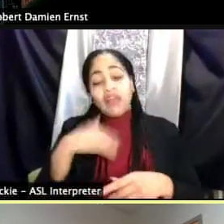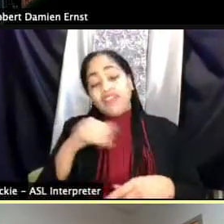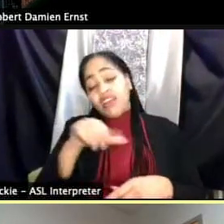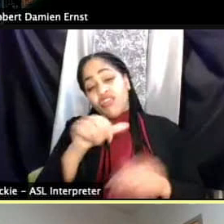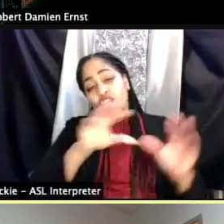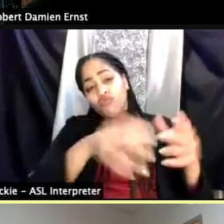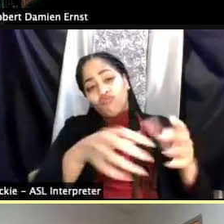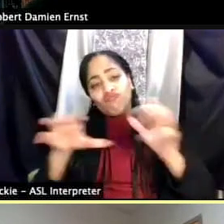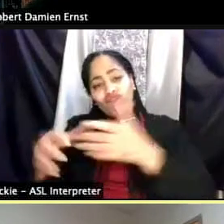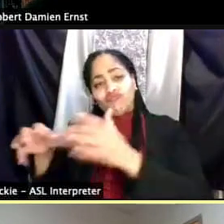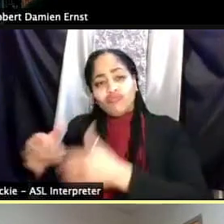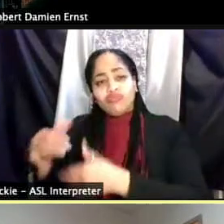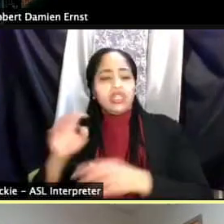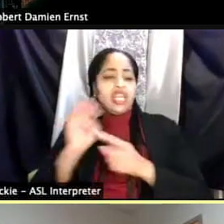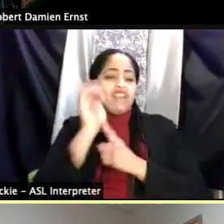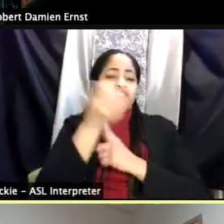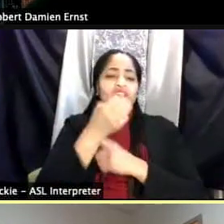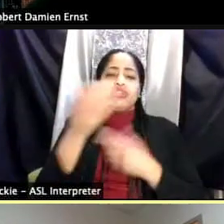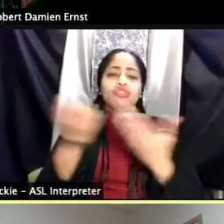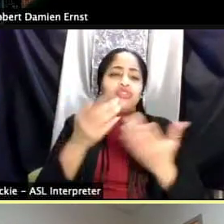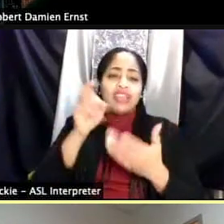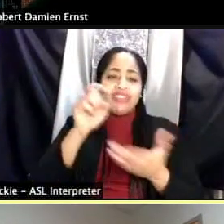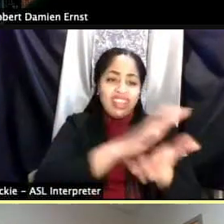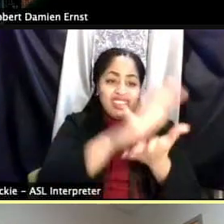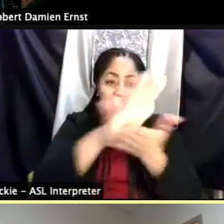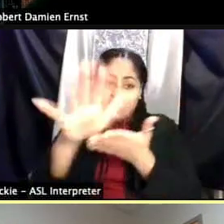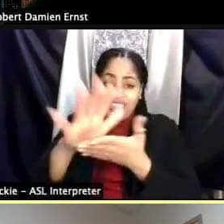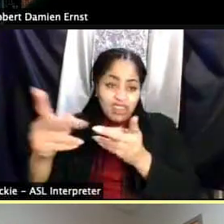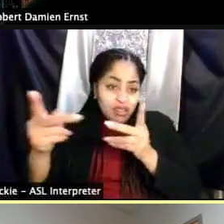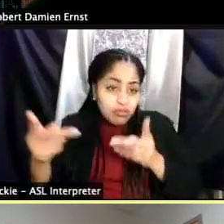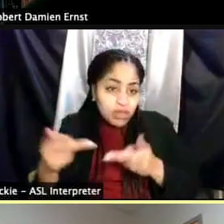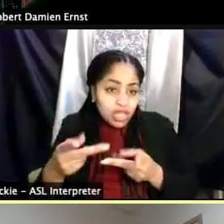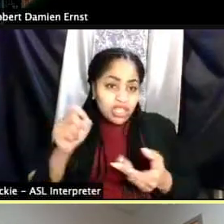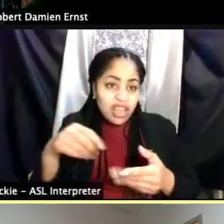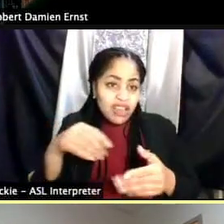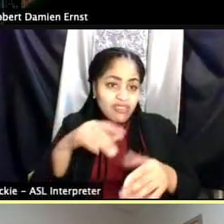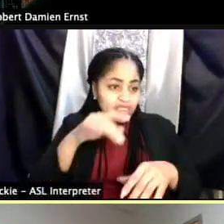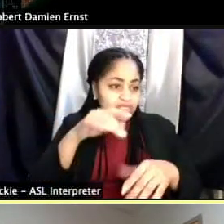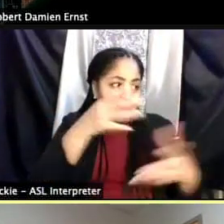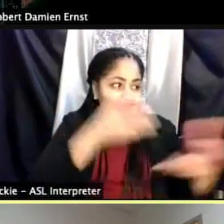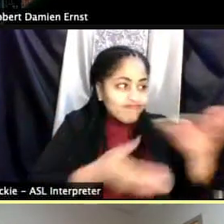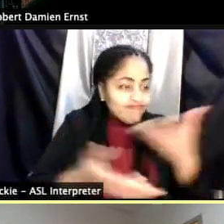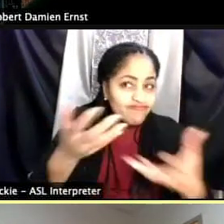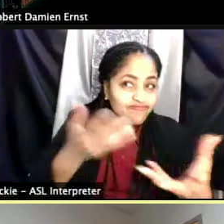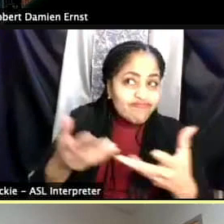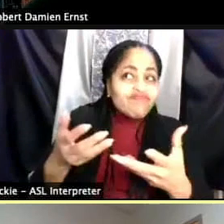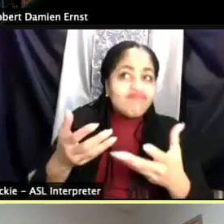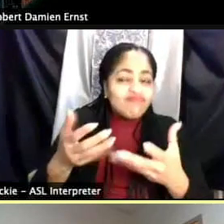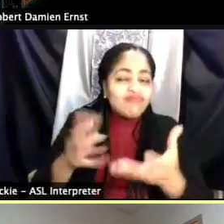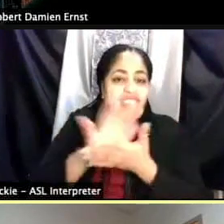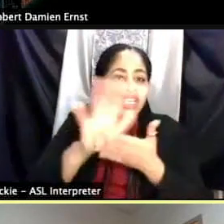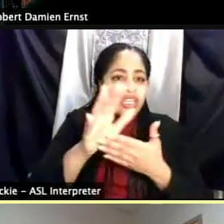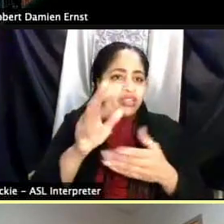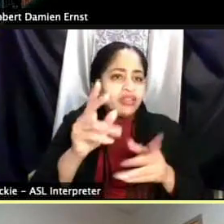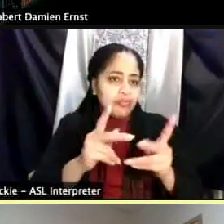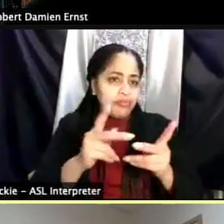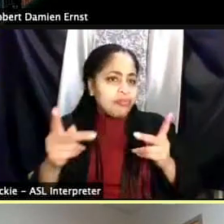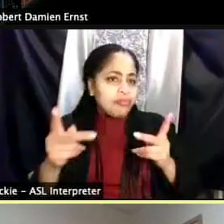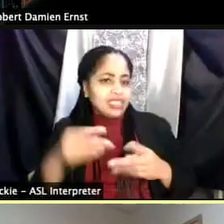The environmental services that have to clean up places and have to be in close contact. So those are some of the groups that are gonna be in 1B.